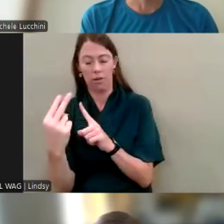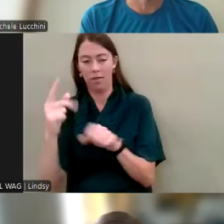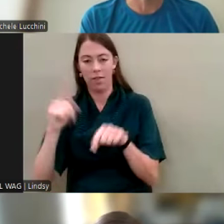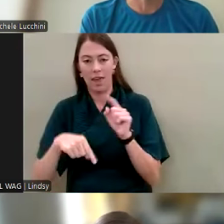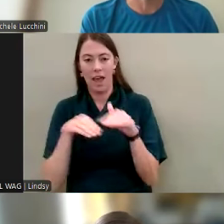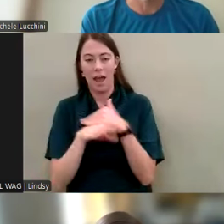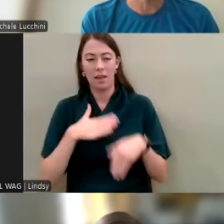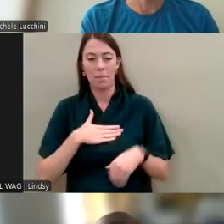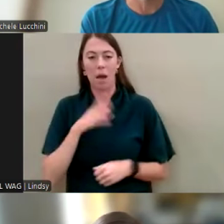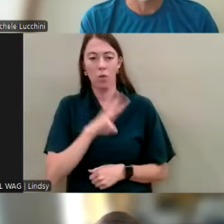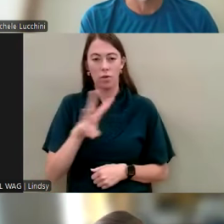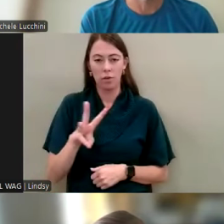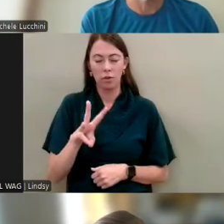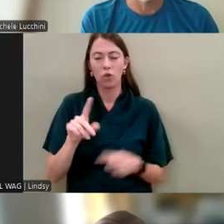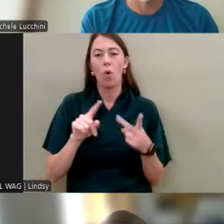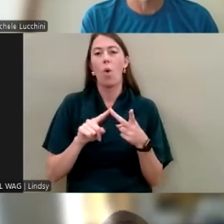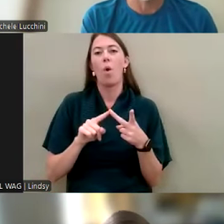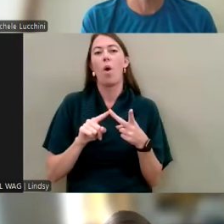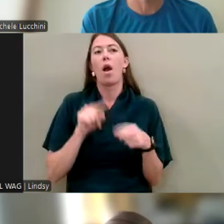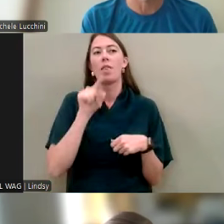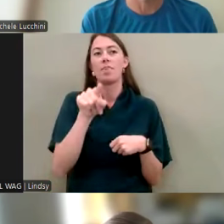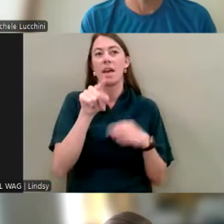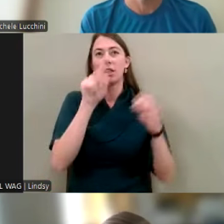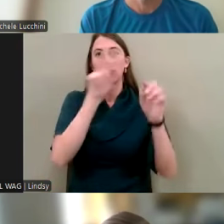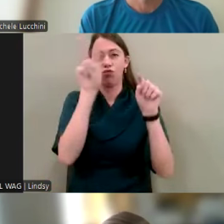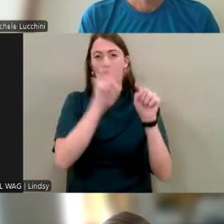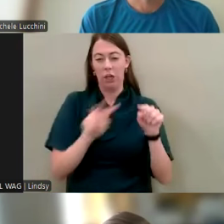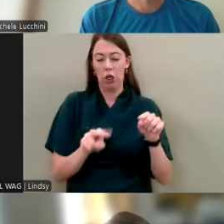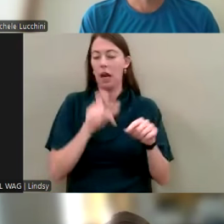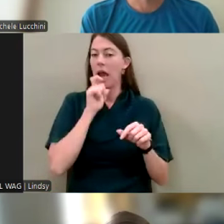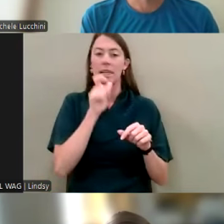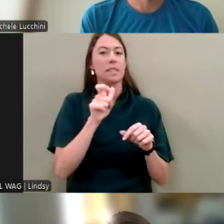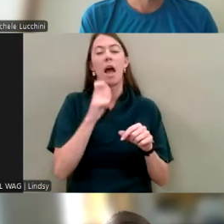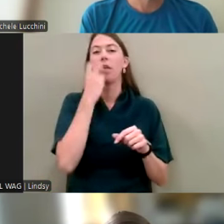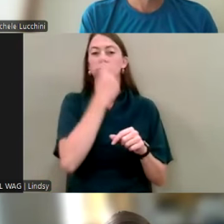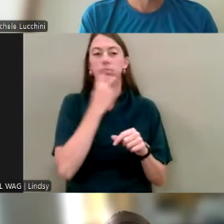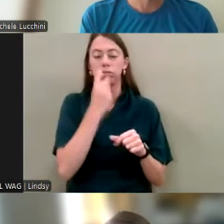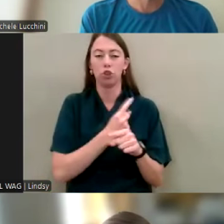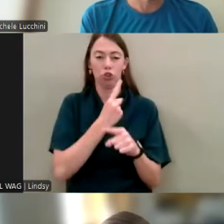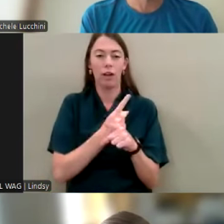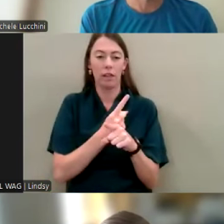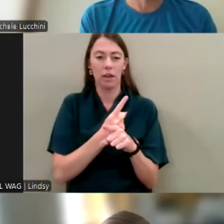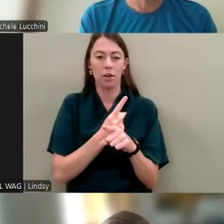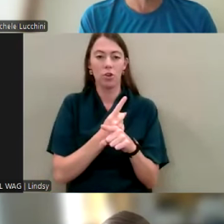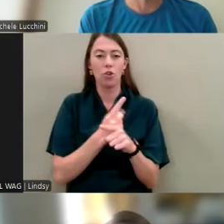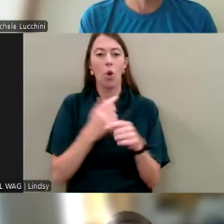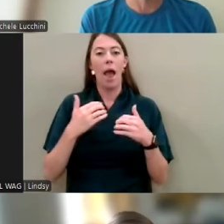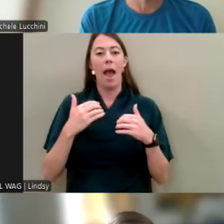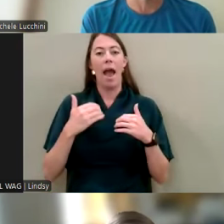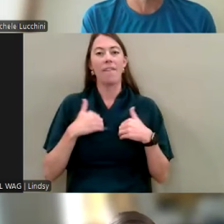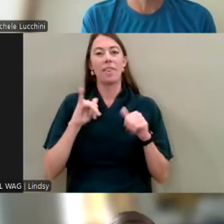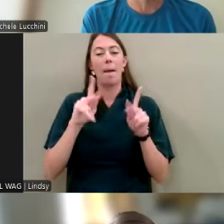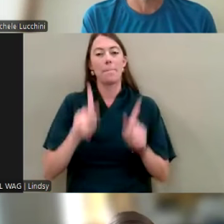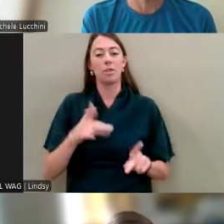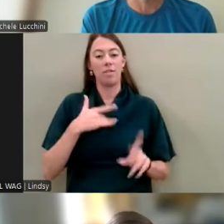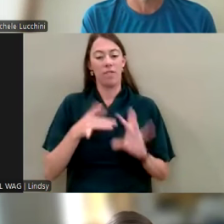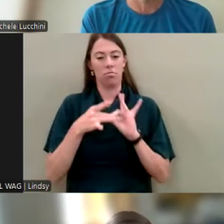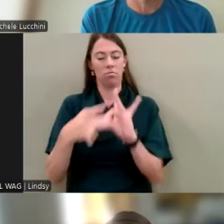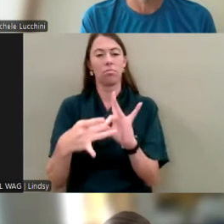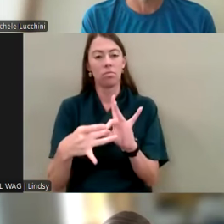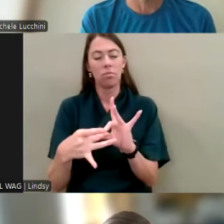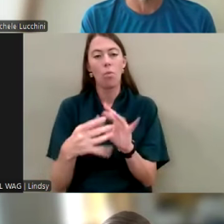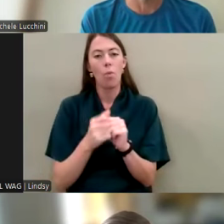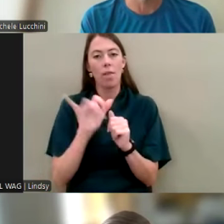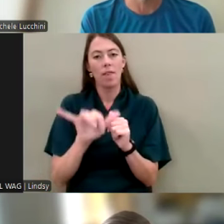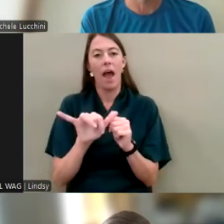announcing correctly of the (?) life. Making that personal created a lot of engagement and